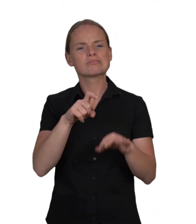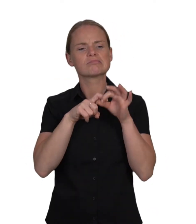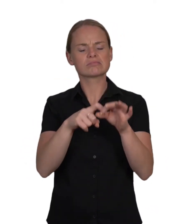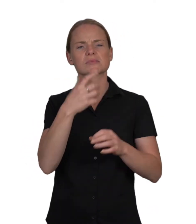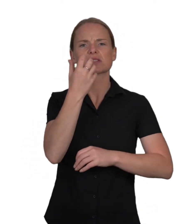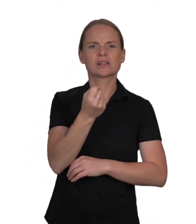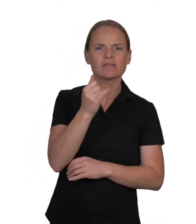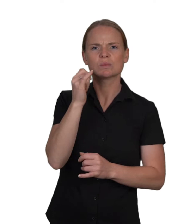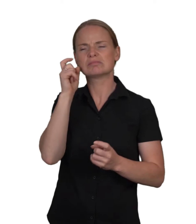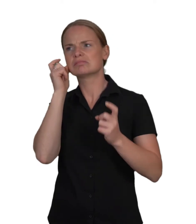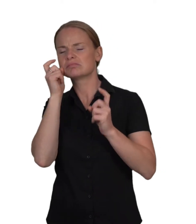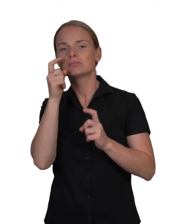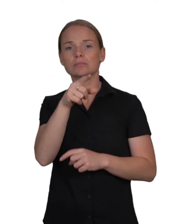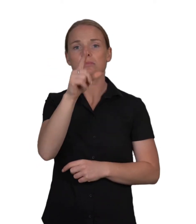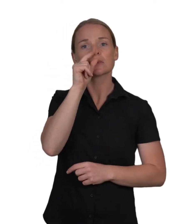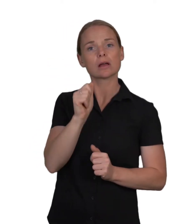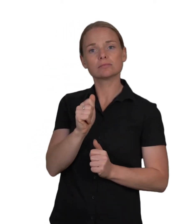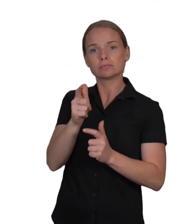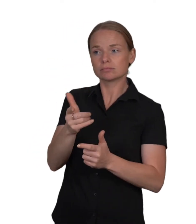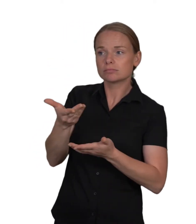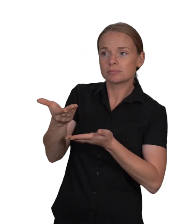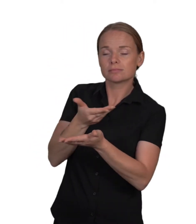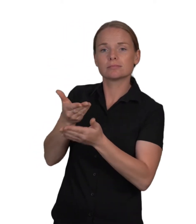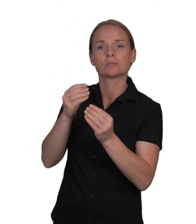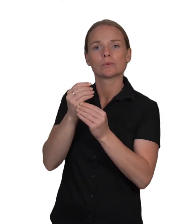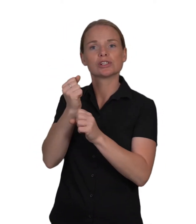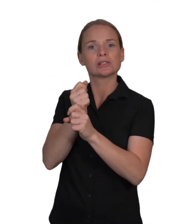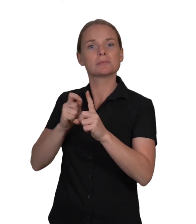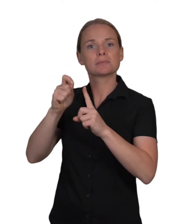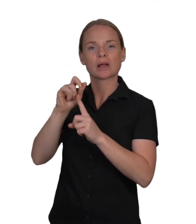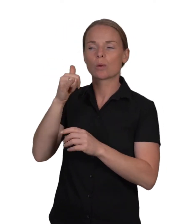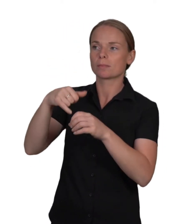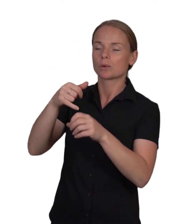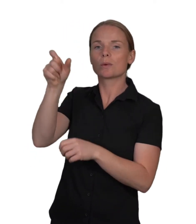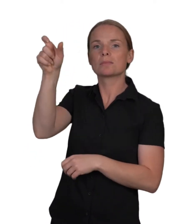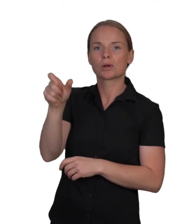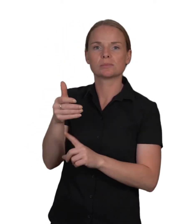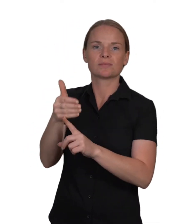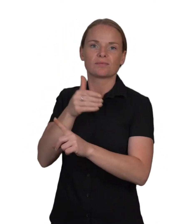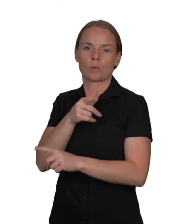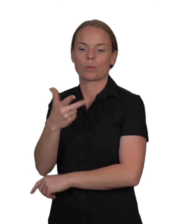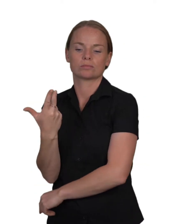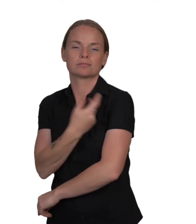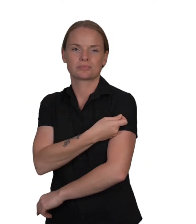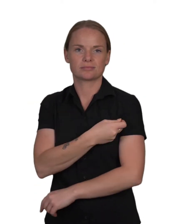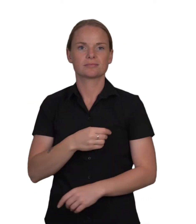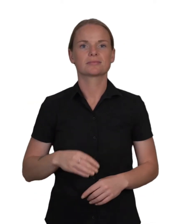You can discuss any concerns or questions you have about COVID-19 vaccination with your immunisation provider or your GP before you have the vaccine.